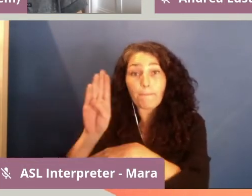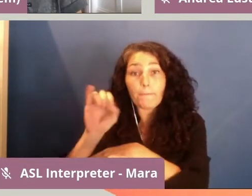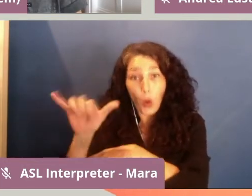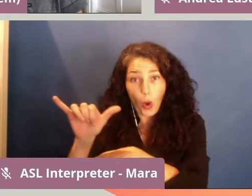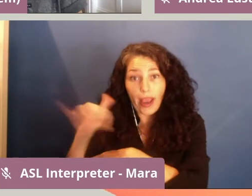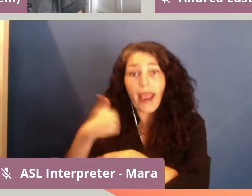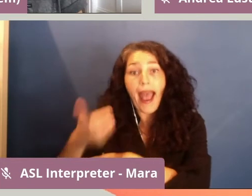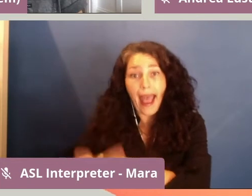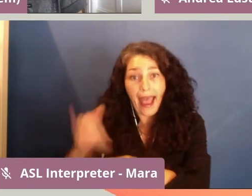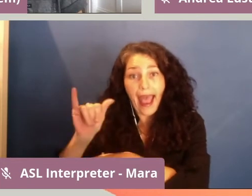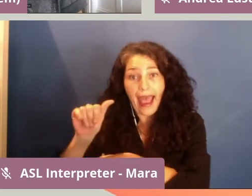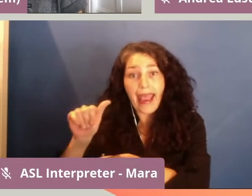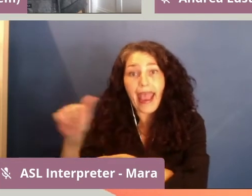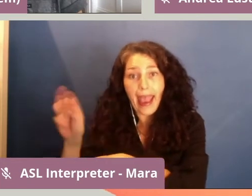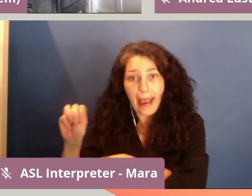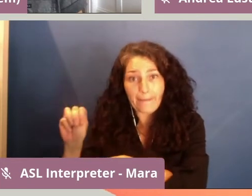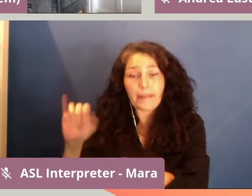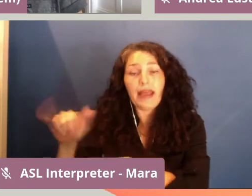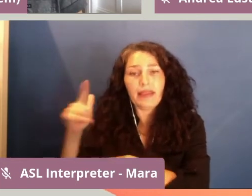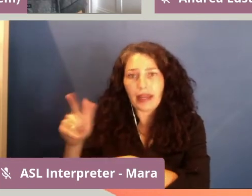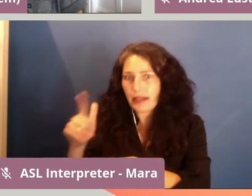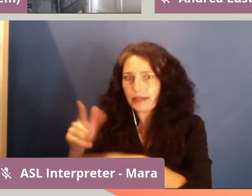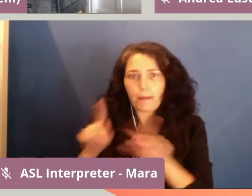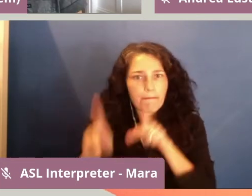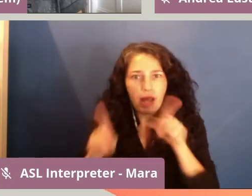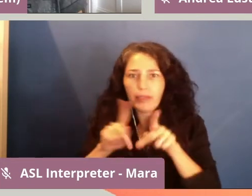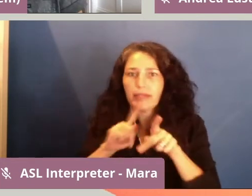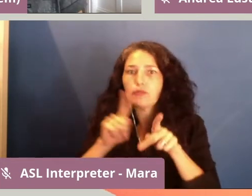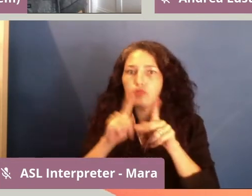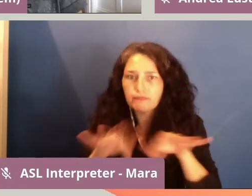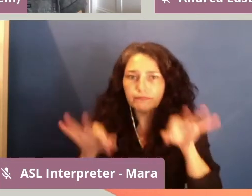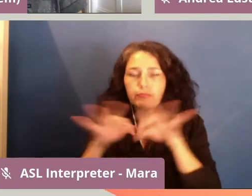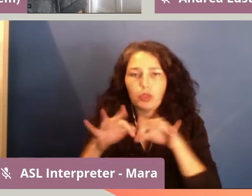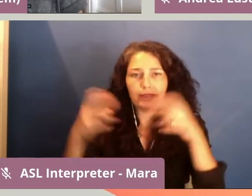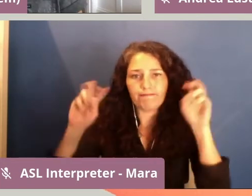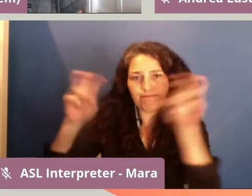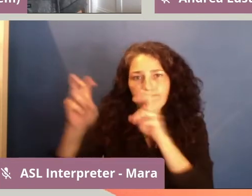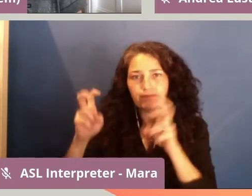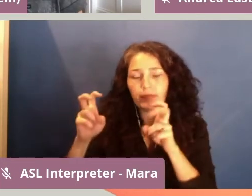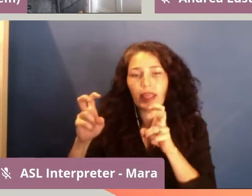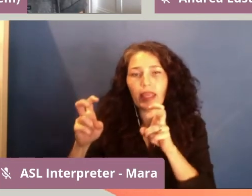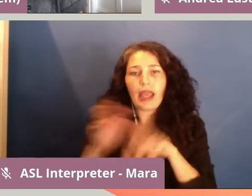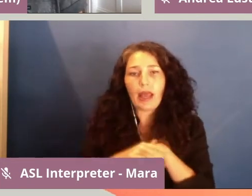but rarely publicly discussed issues around the resistance of some women in feminist and lesbian communities